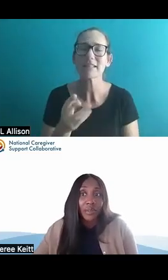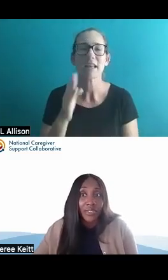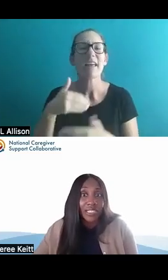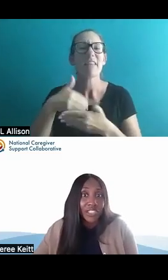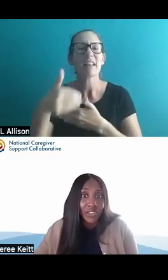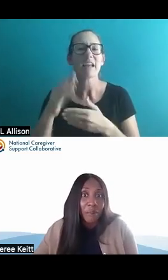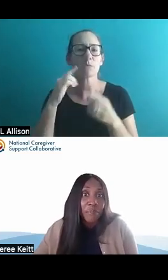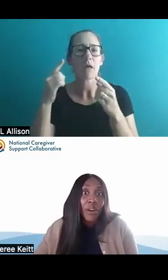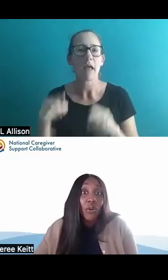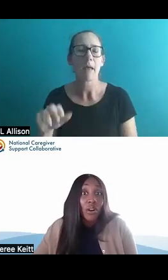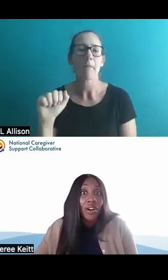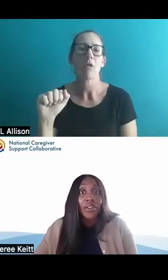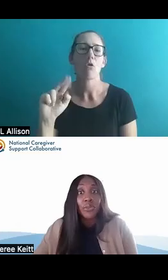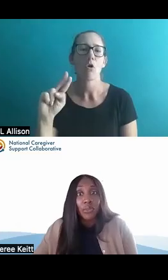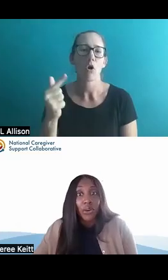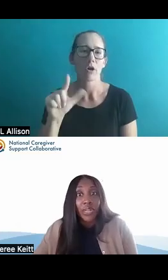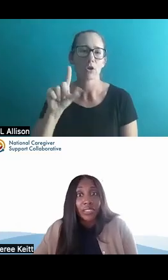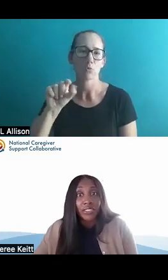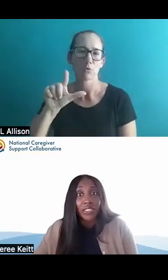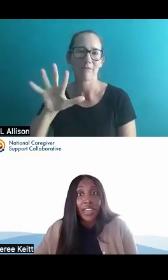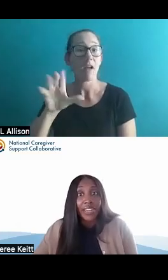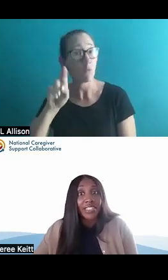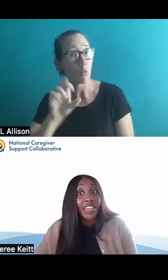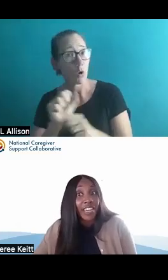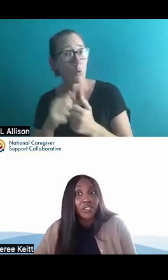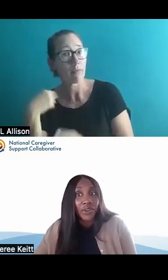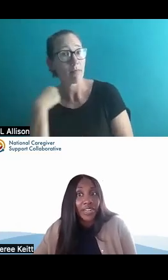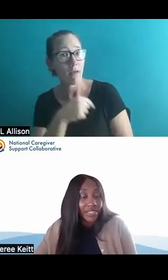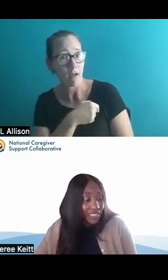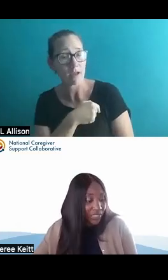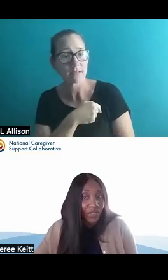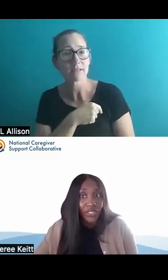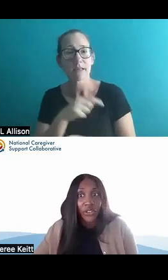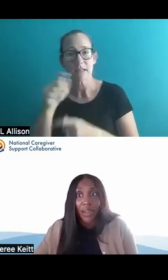of this year. Or you can work with us to engage in a tailored training that's specific to your